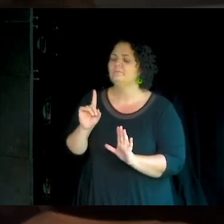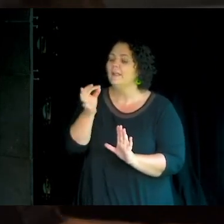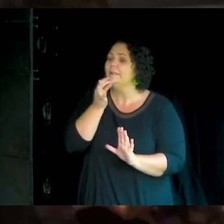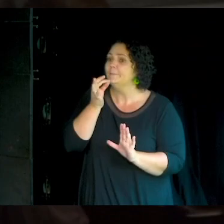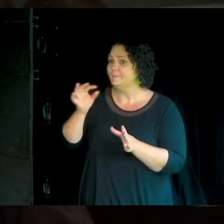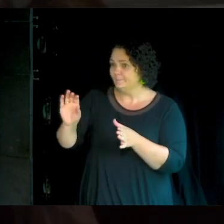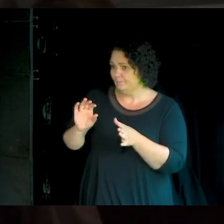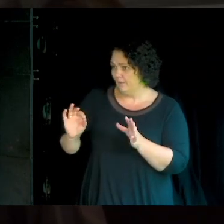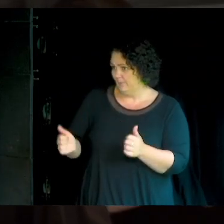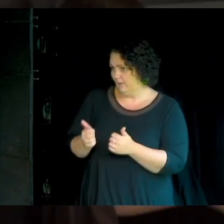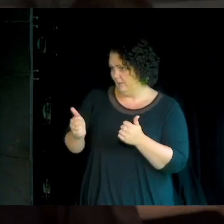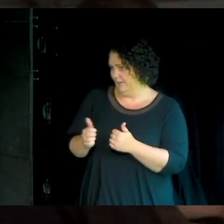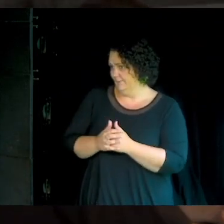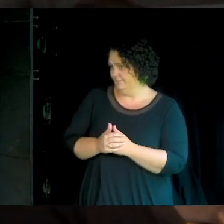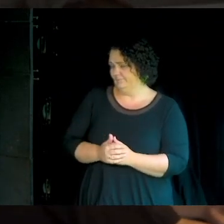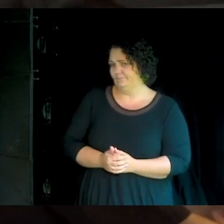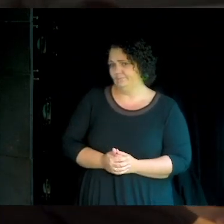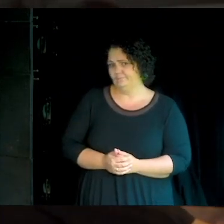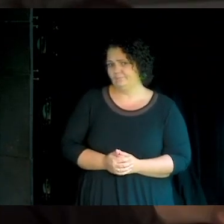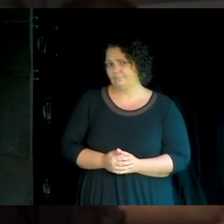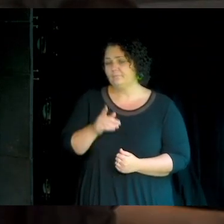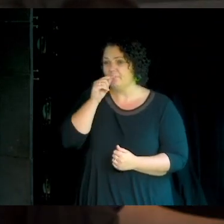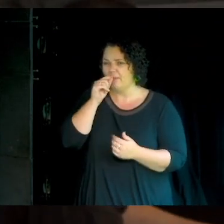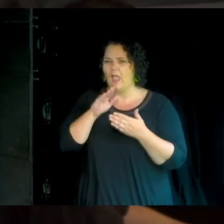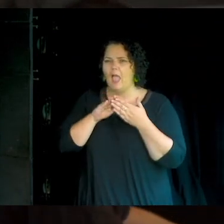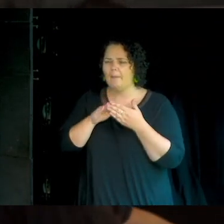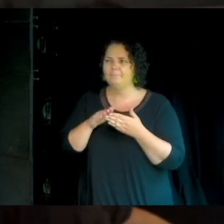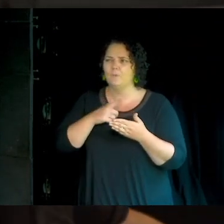you sometimes the tea coating can be very good because when it has thick coated coat